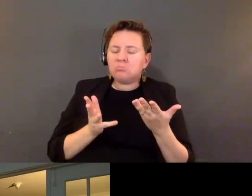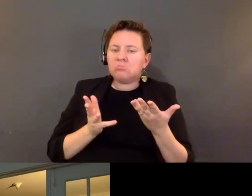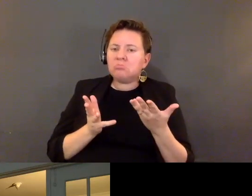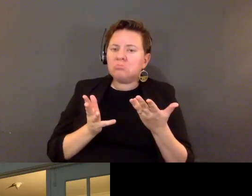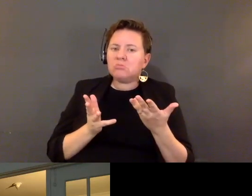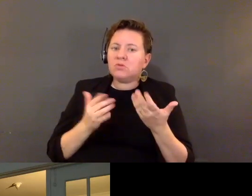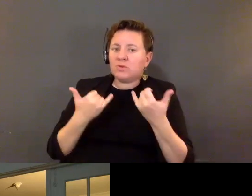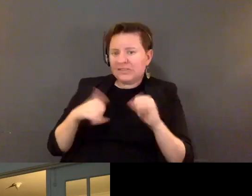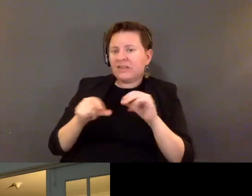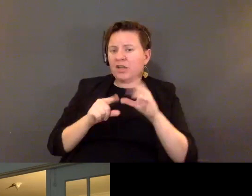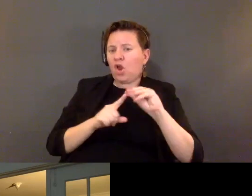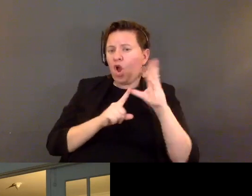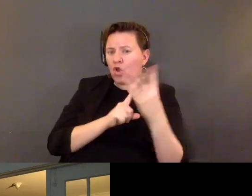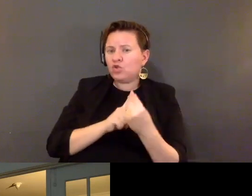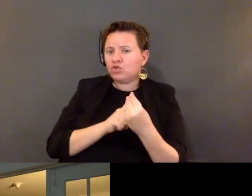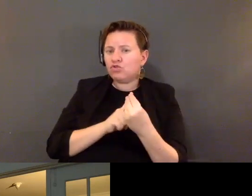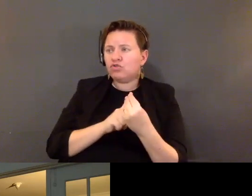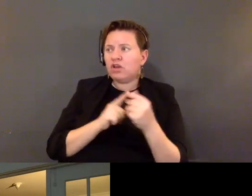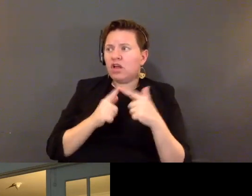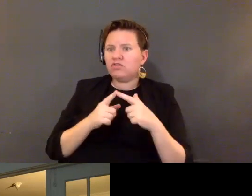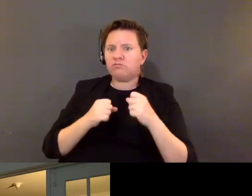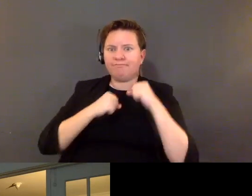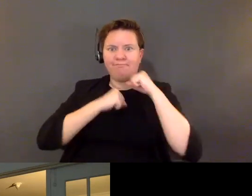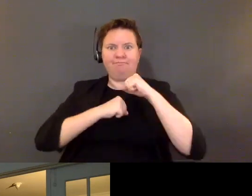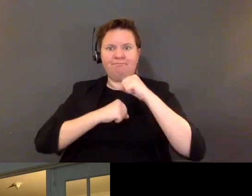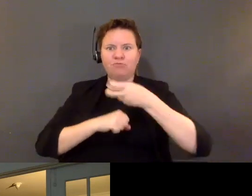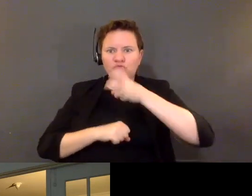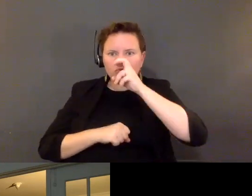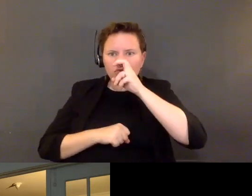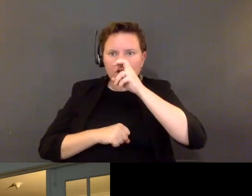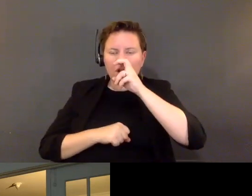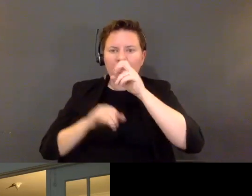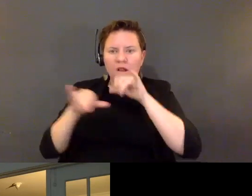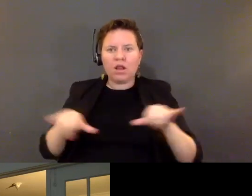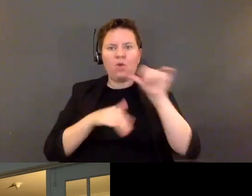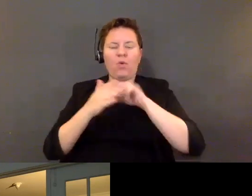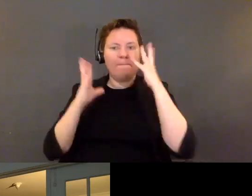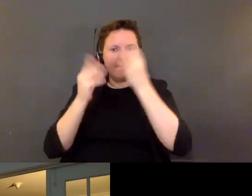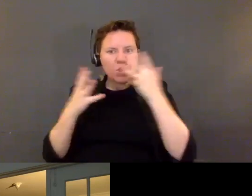culture that has such rigid standards of what beauty is and what's acceptable and